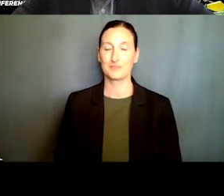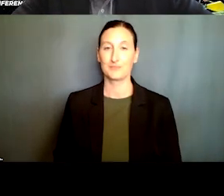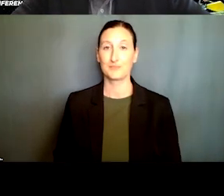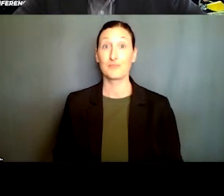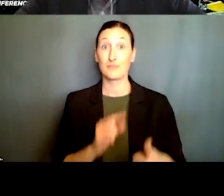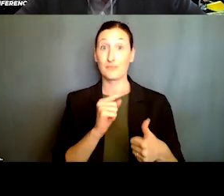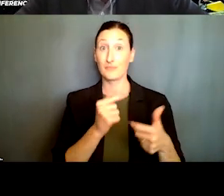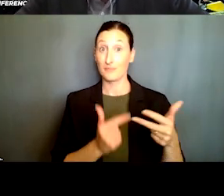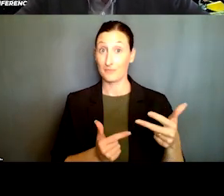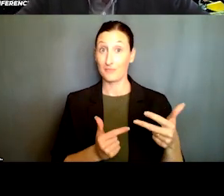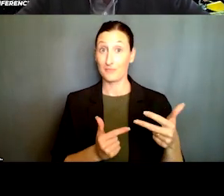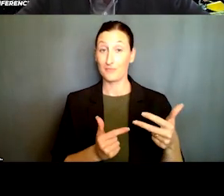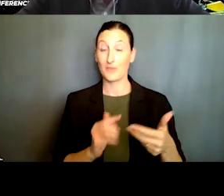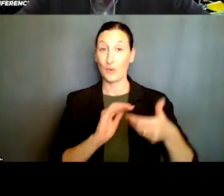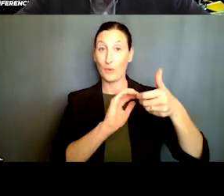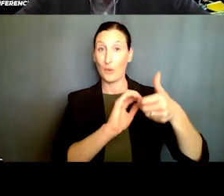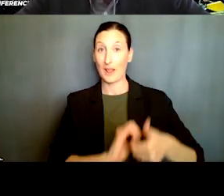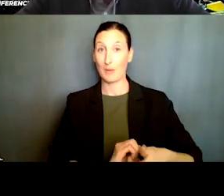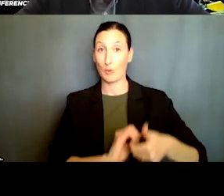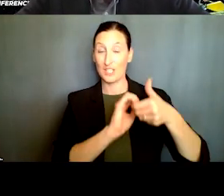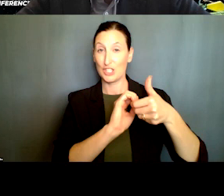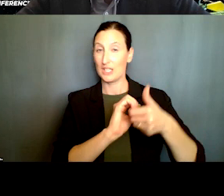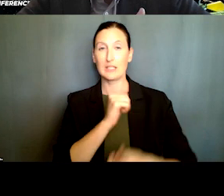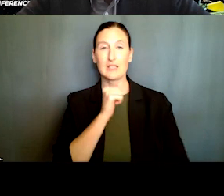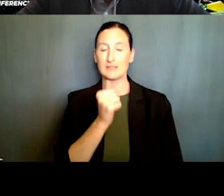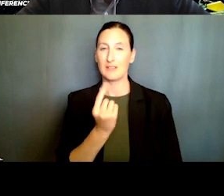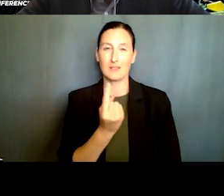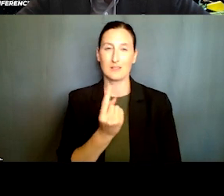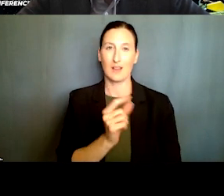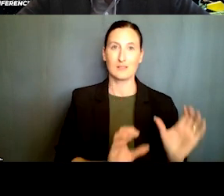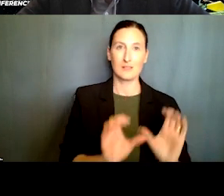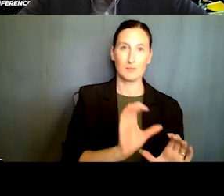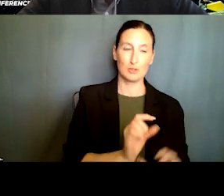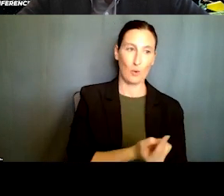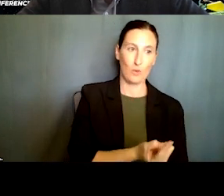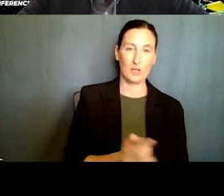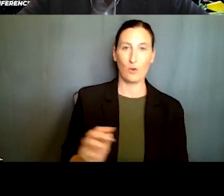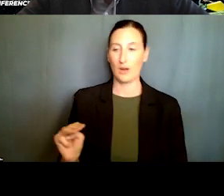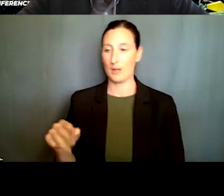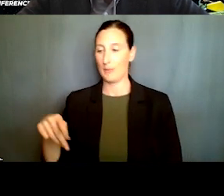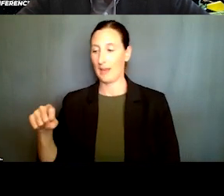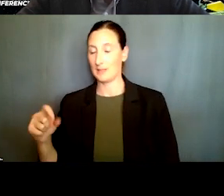All of these are in collaboration, they're not just chemistry and they're not just MPS.